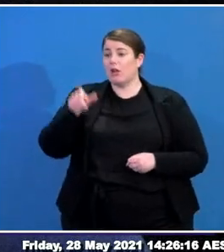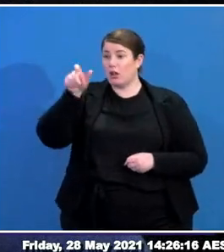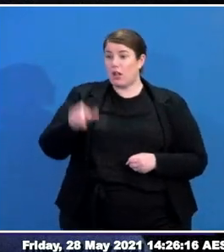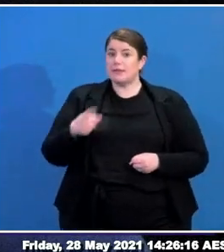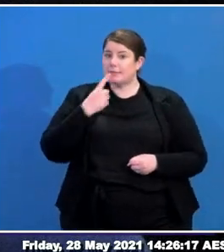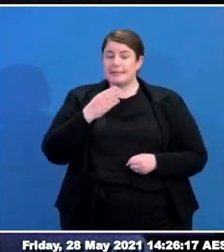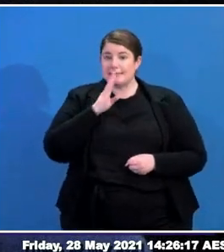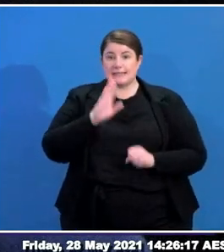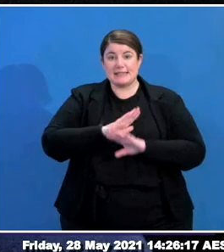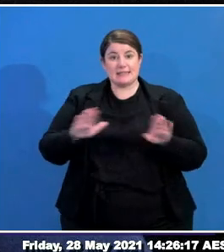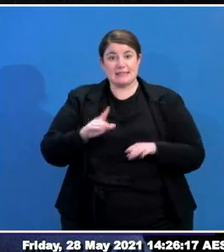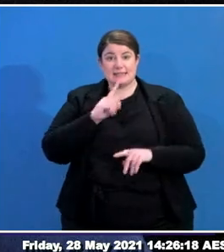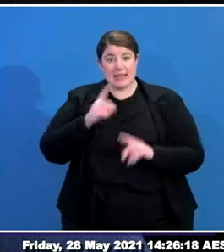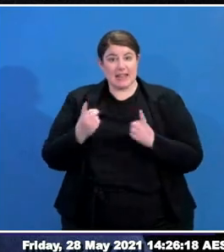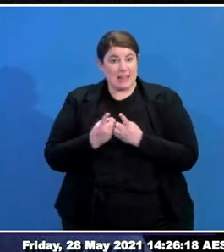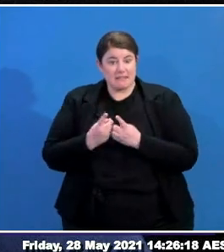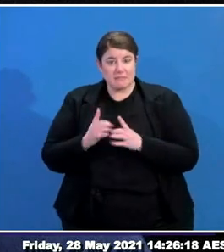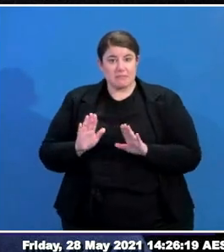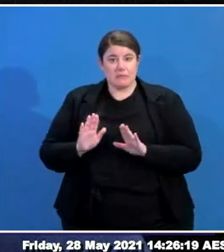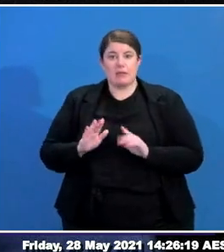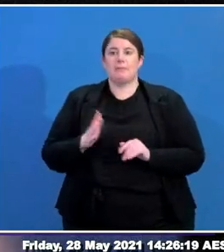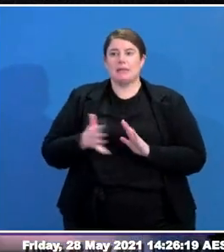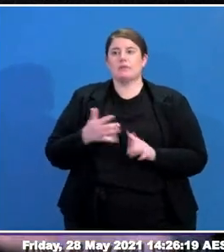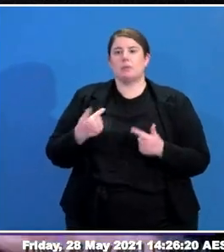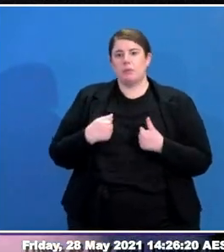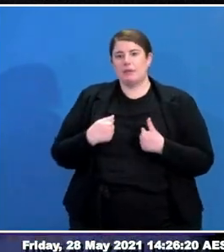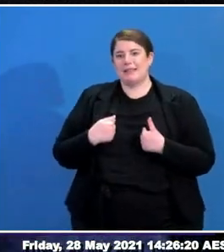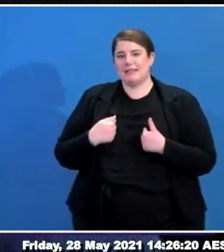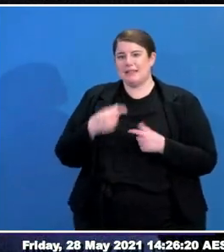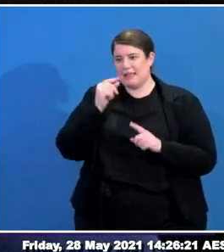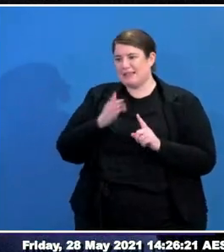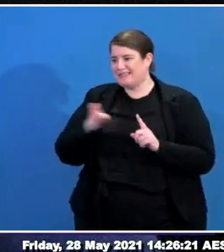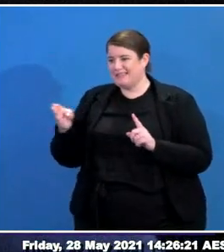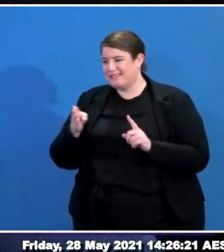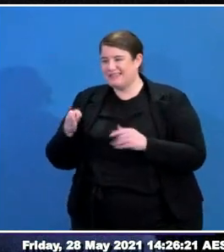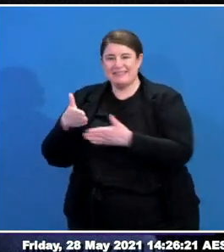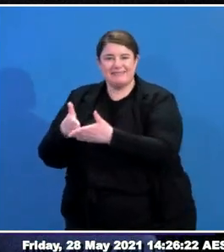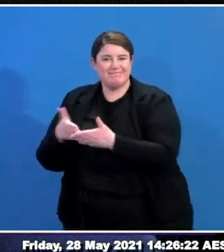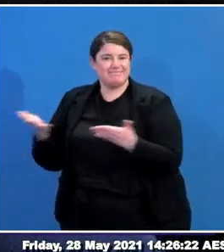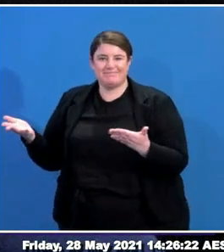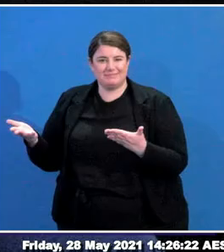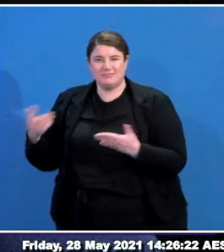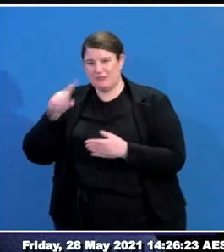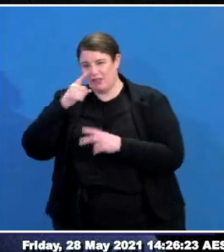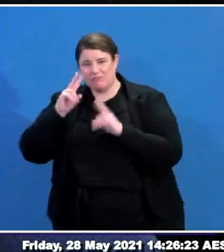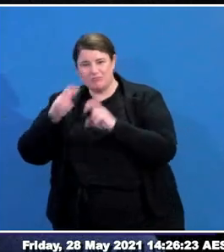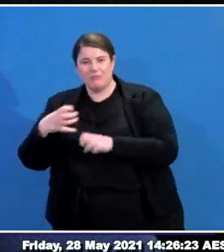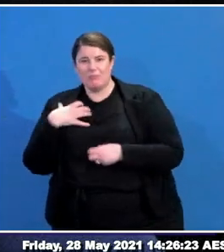confidentiality and that may allow us to go so far in the process but we would